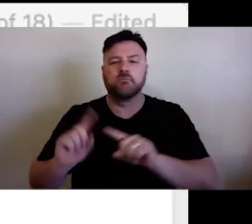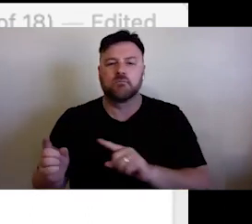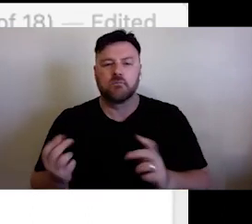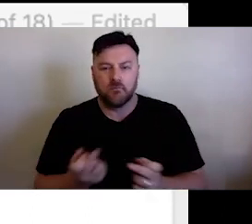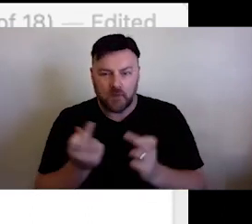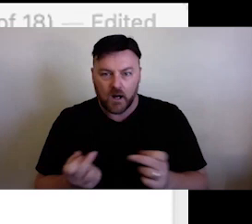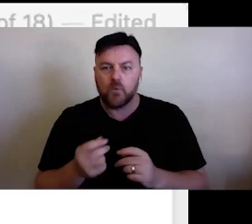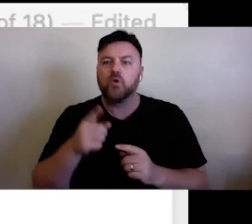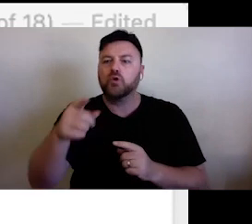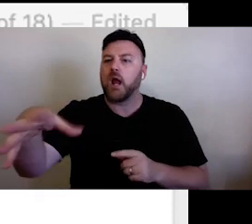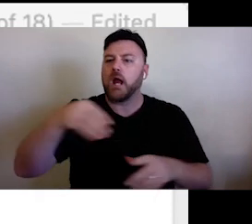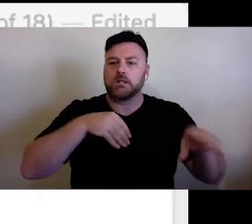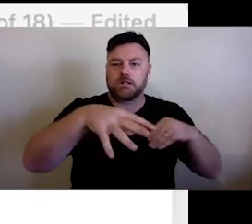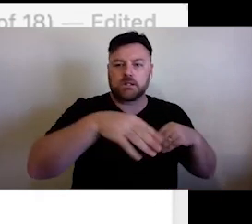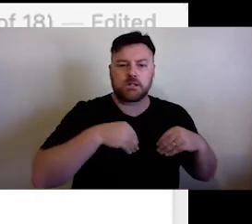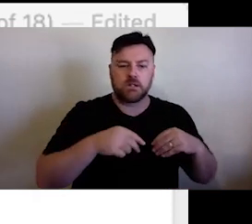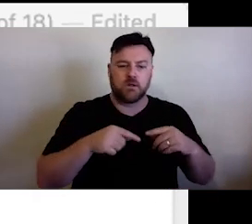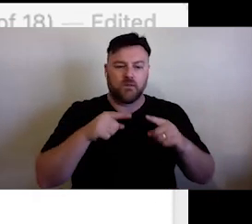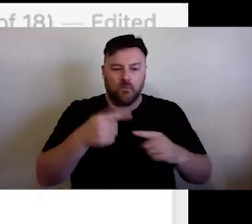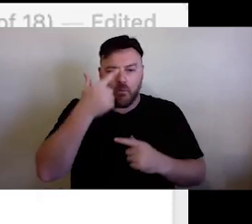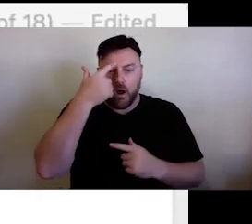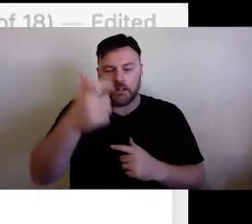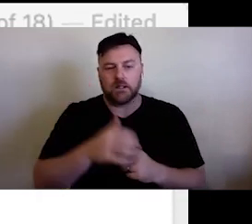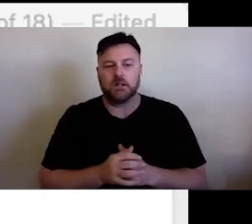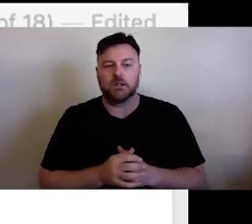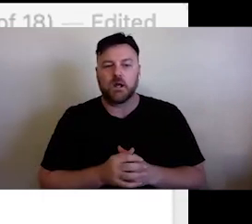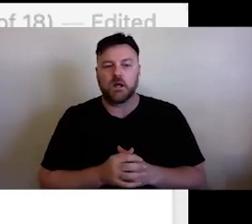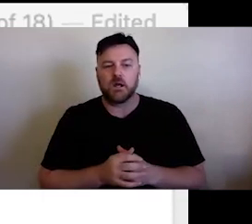the ideas and what sparks for you and what might work in terms of your